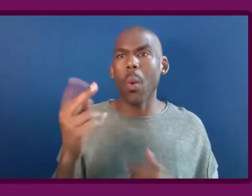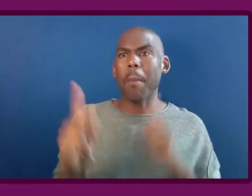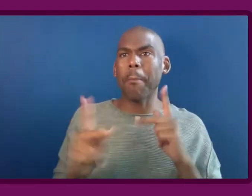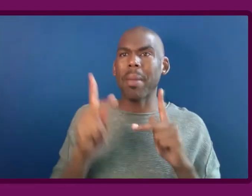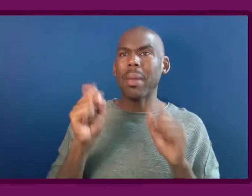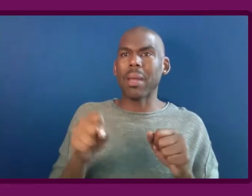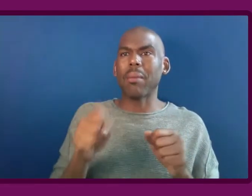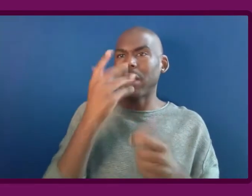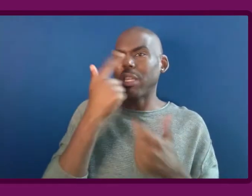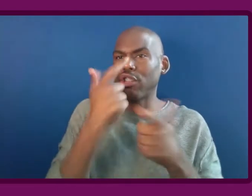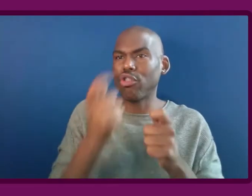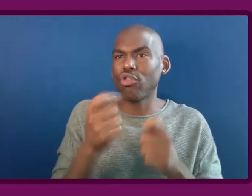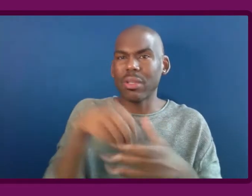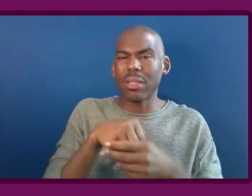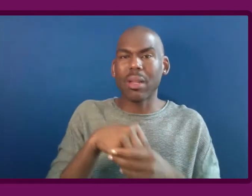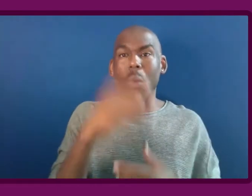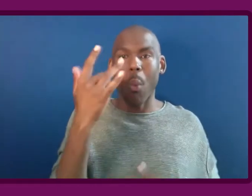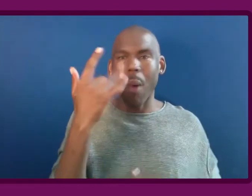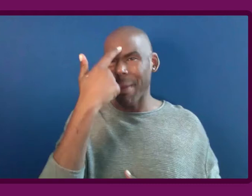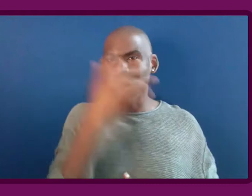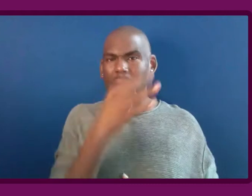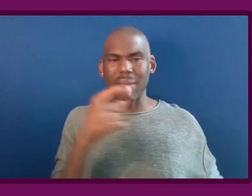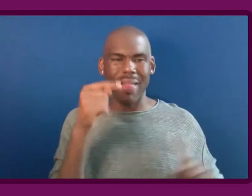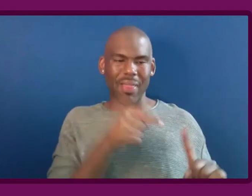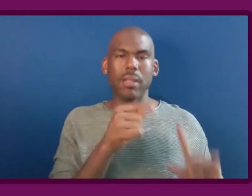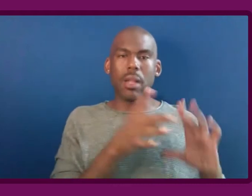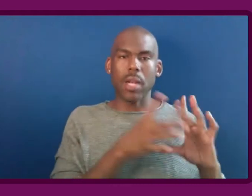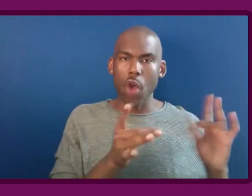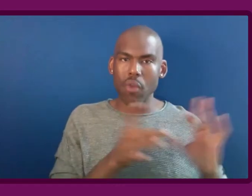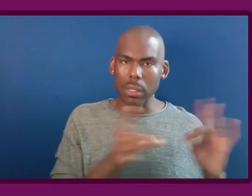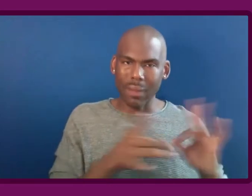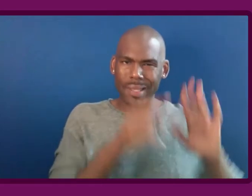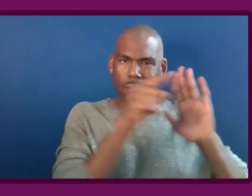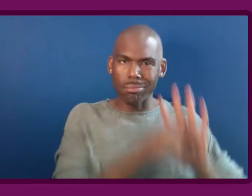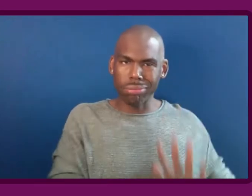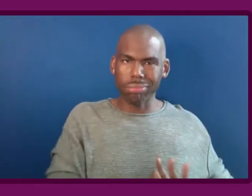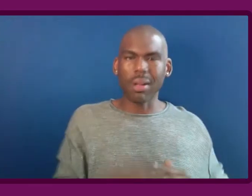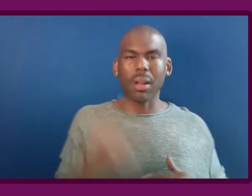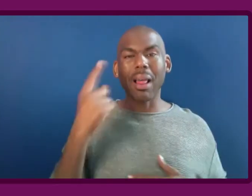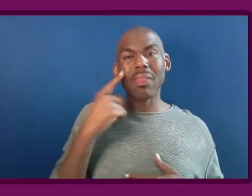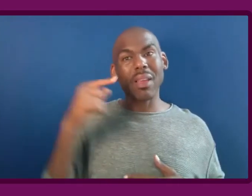that people could be interested in, because of these narratives. What I think, to this day, is